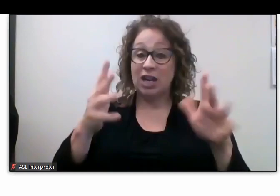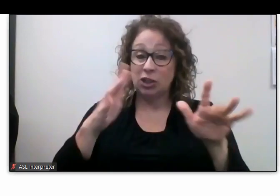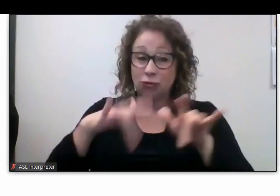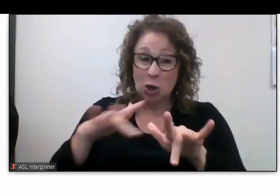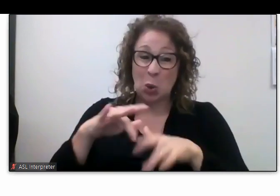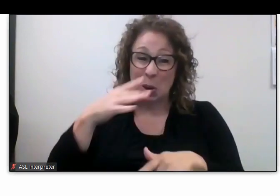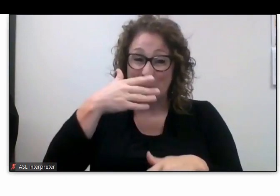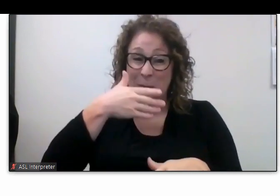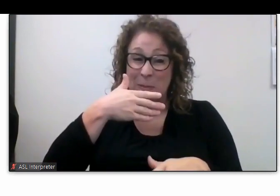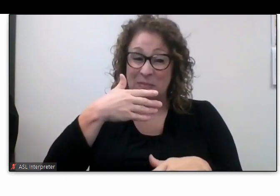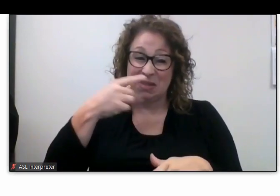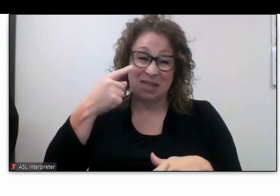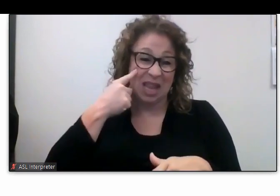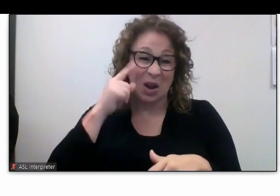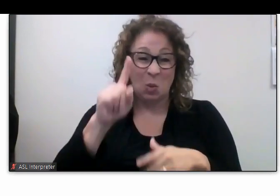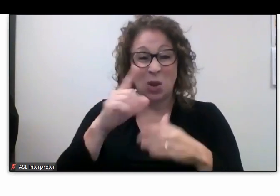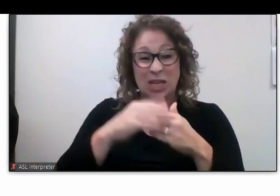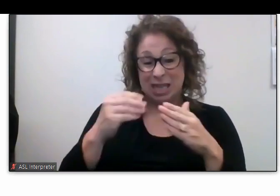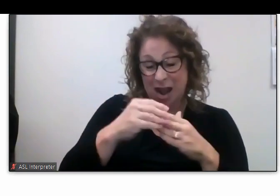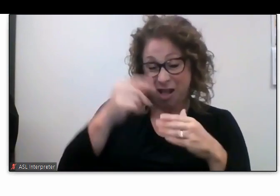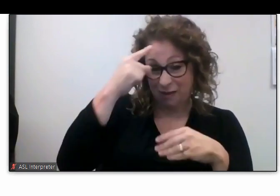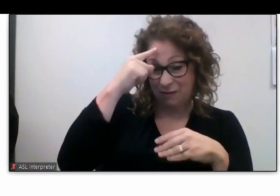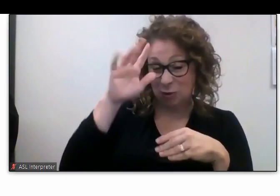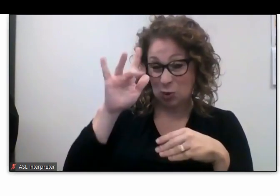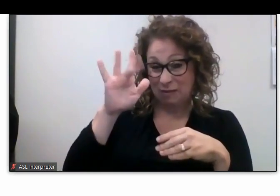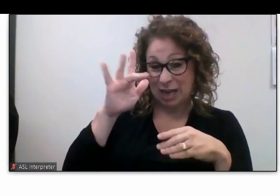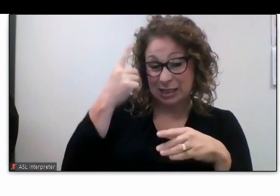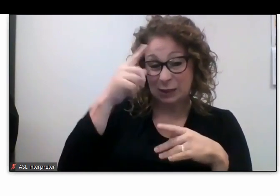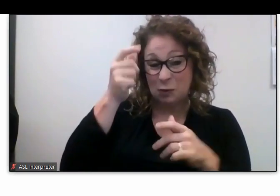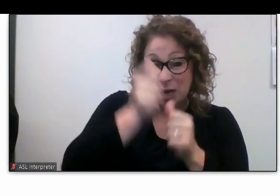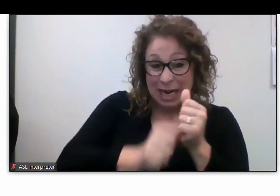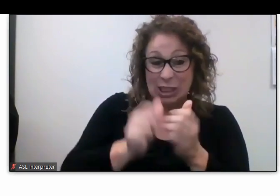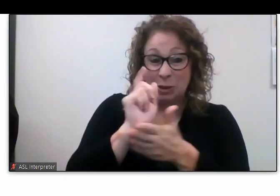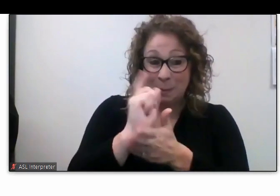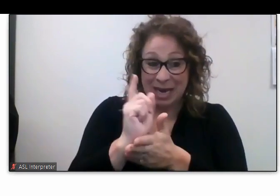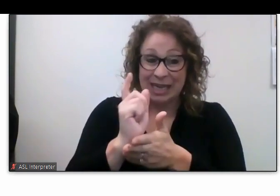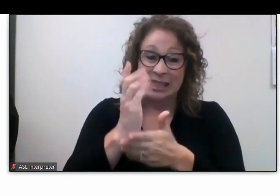is that you budget $1.25/minute. and some places to start would be